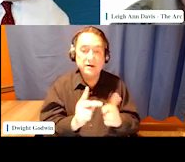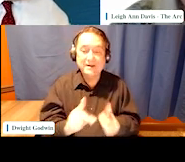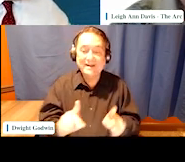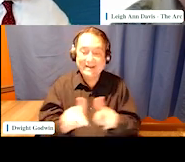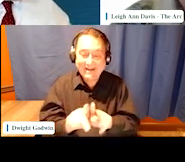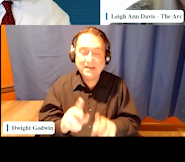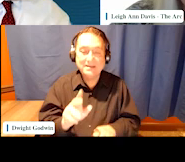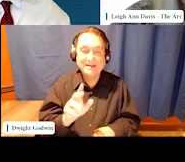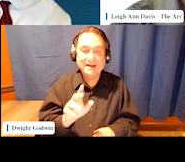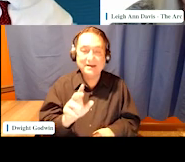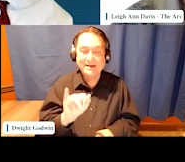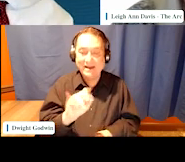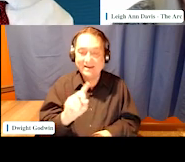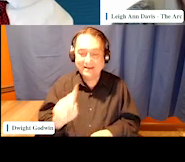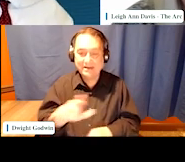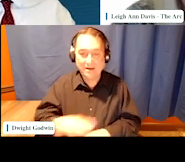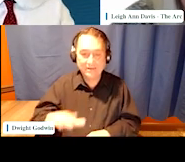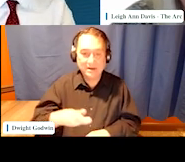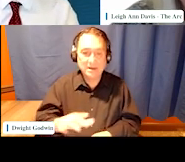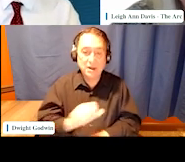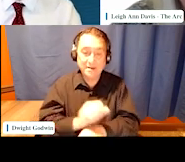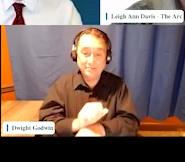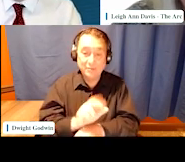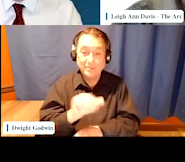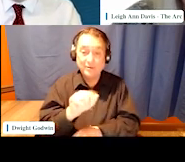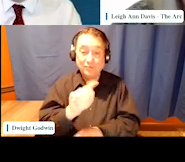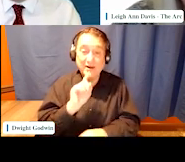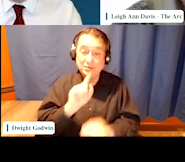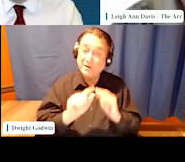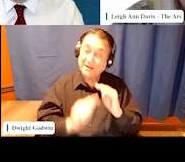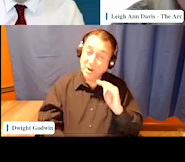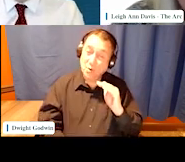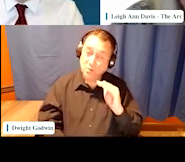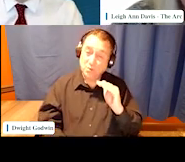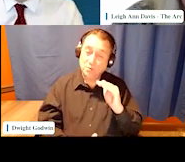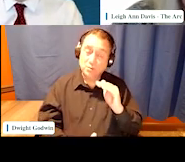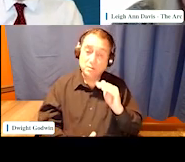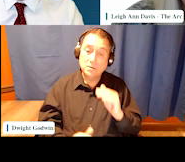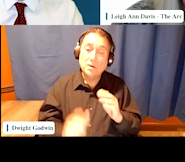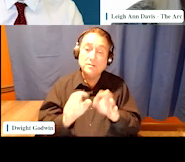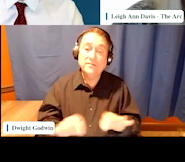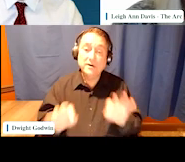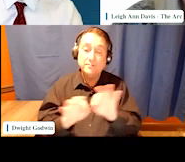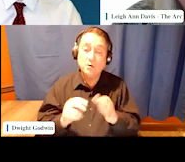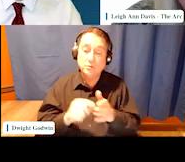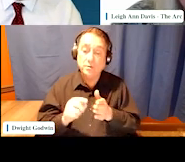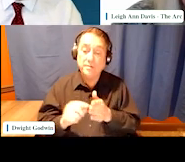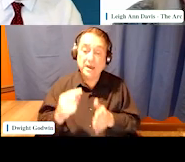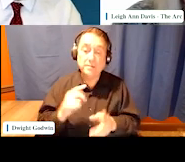the employment rate is so low. And it's important that we pay people that have expertise,